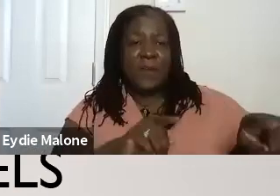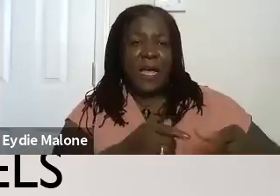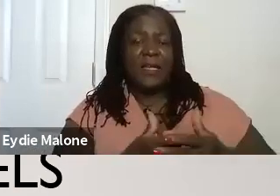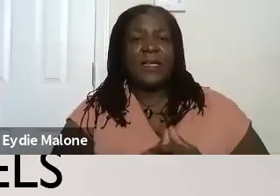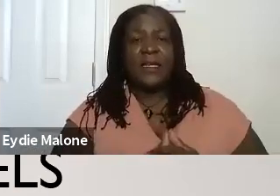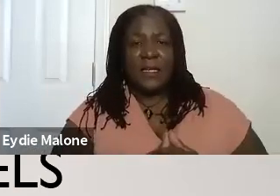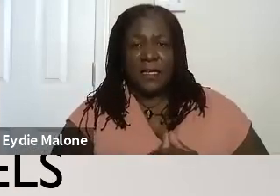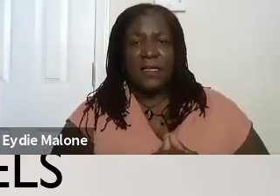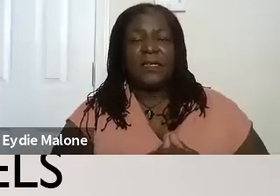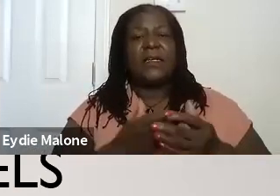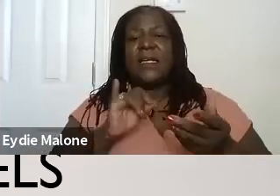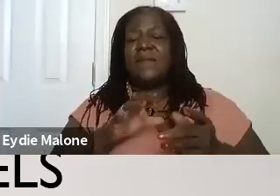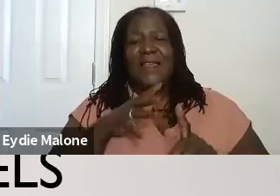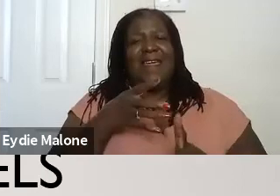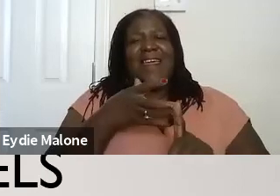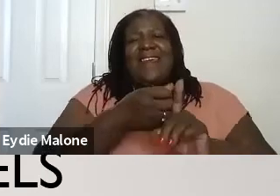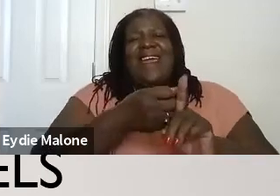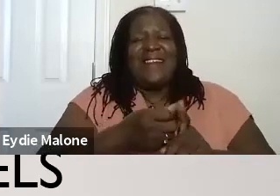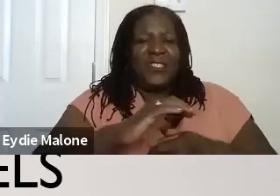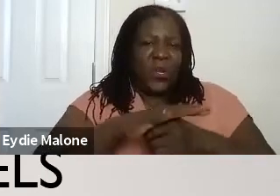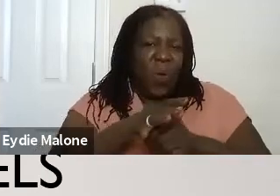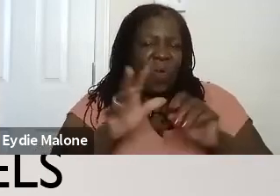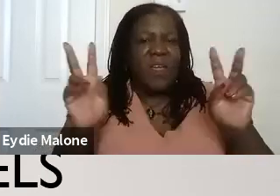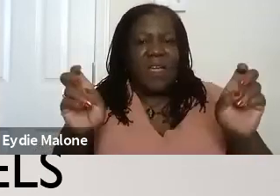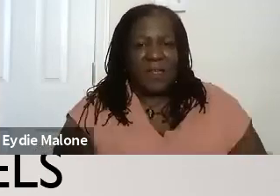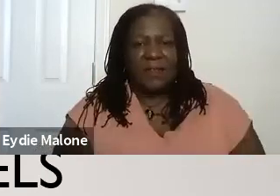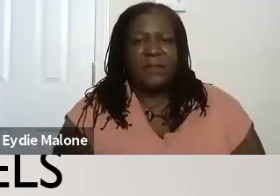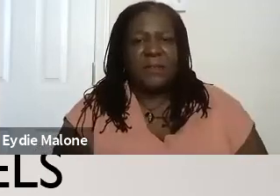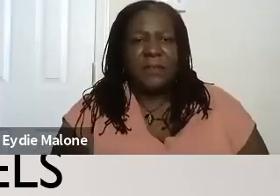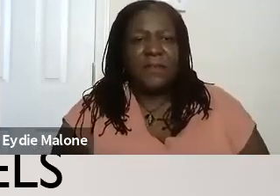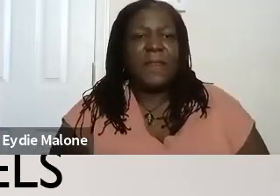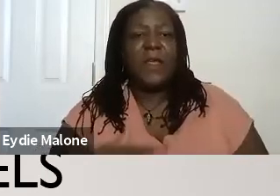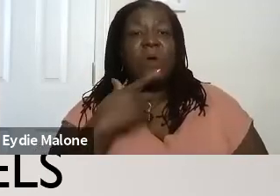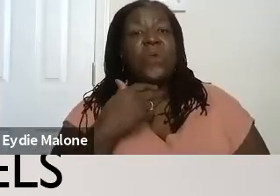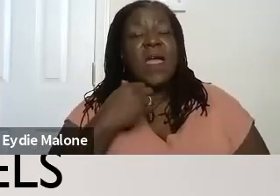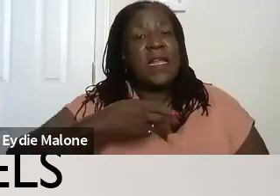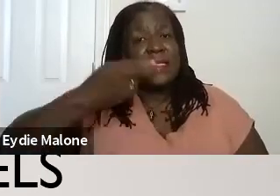COVID if you live or work in these communities. And red is high risk and orange is moderate